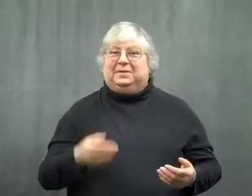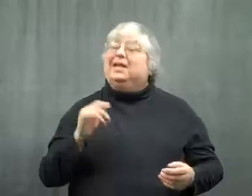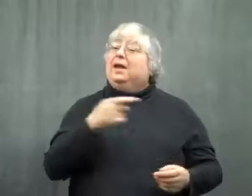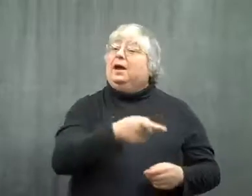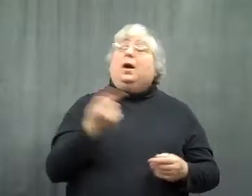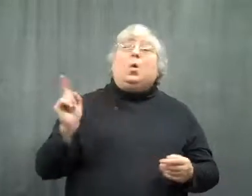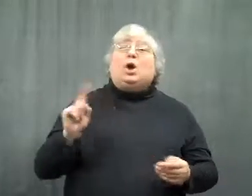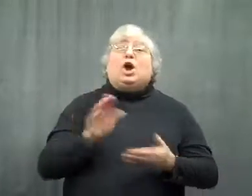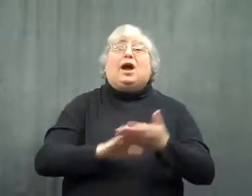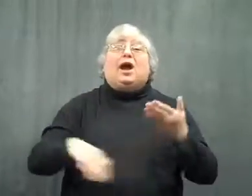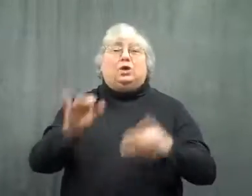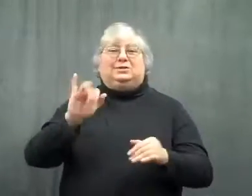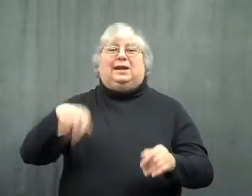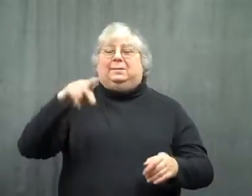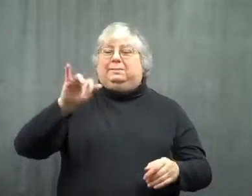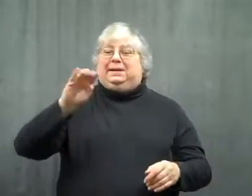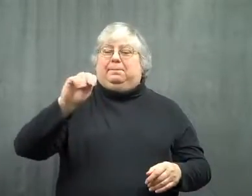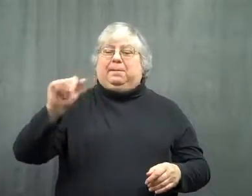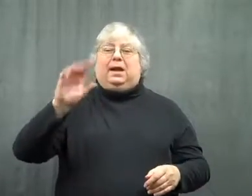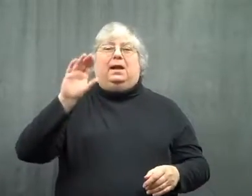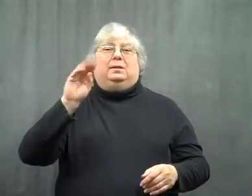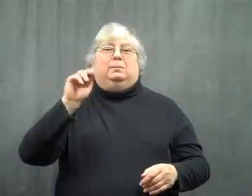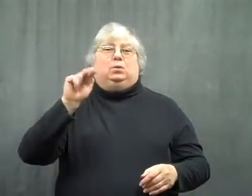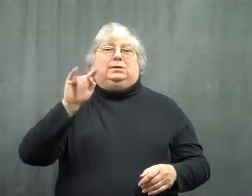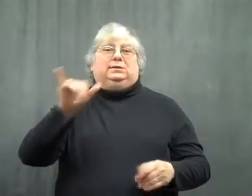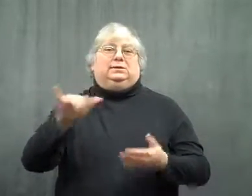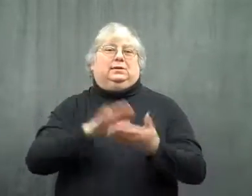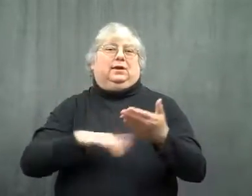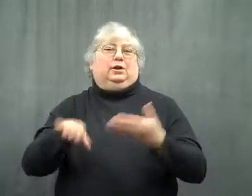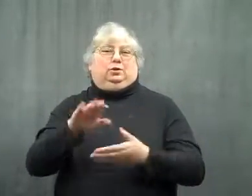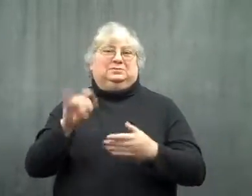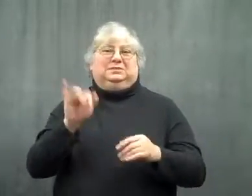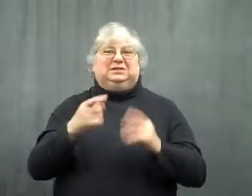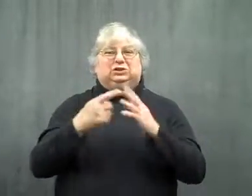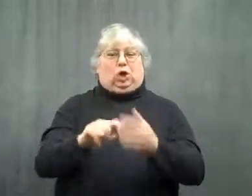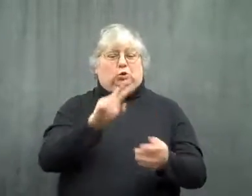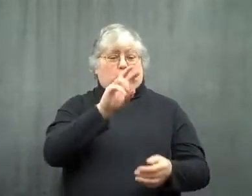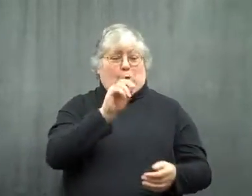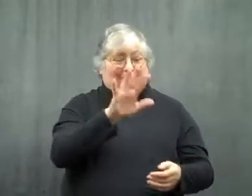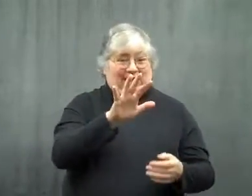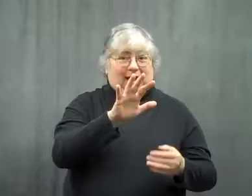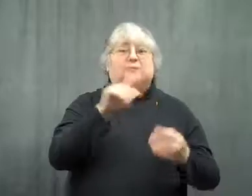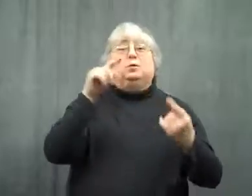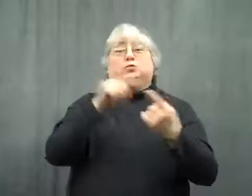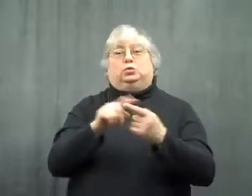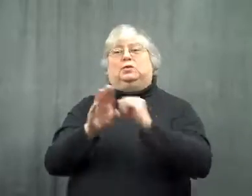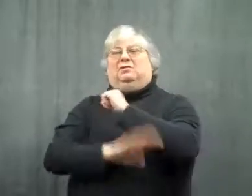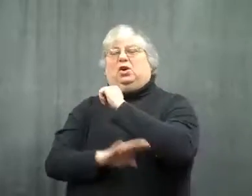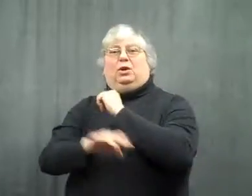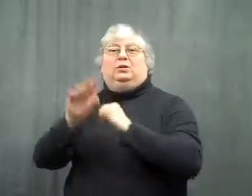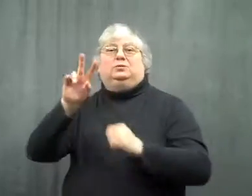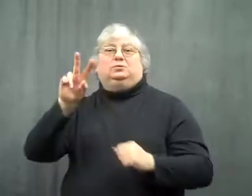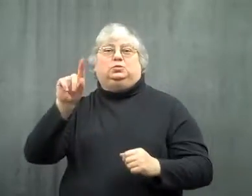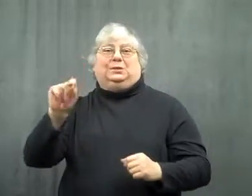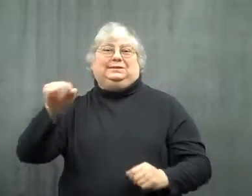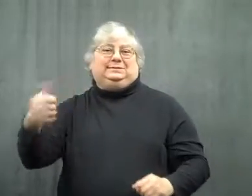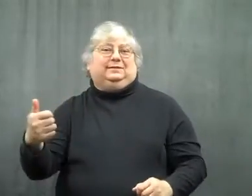He attended Pima Community College from 2005 to the fall of 2010.